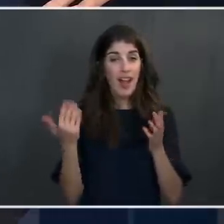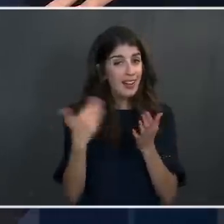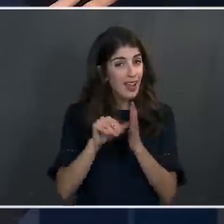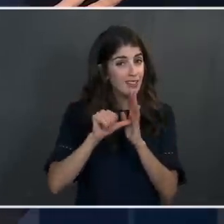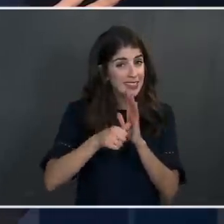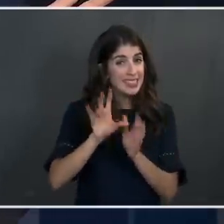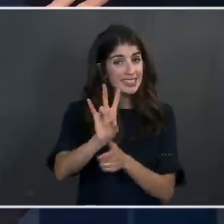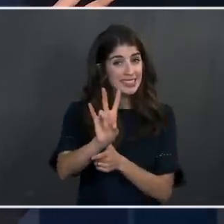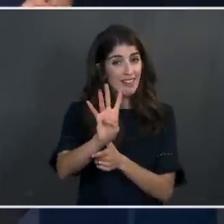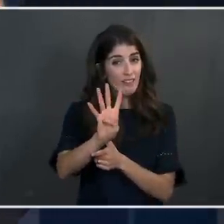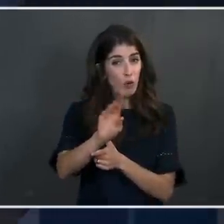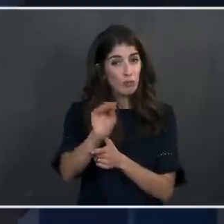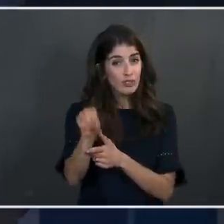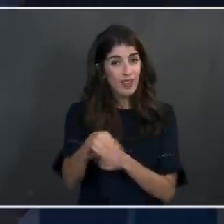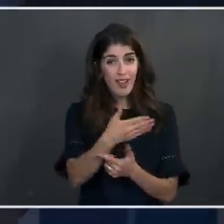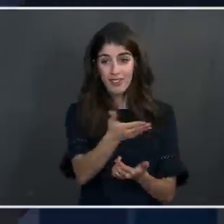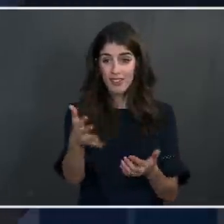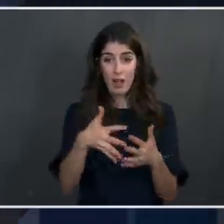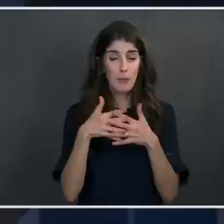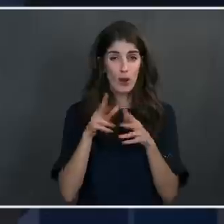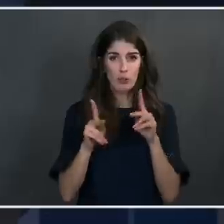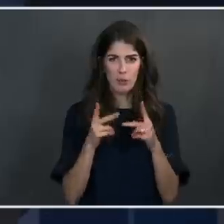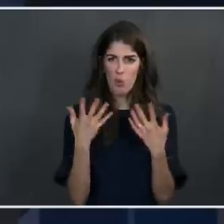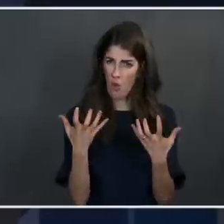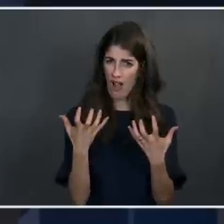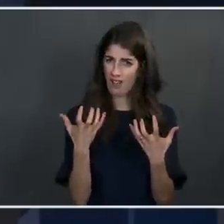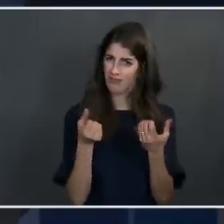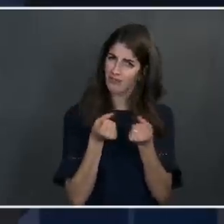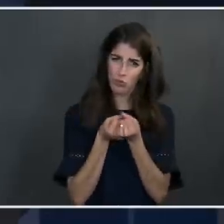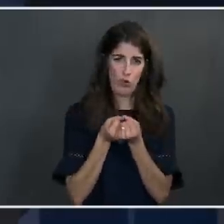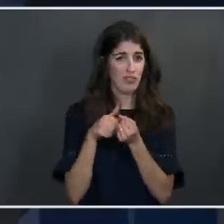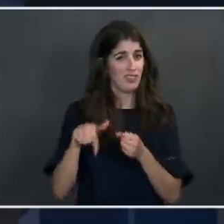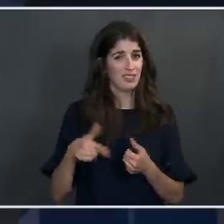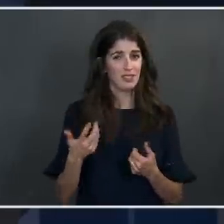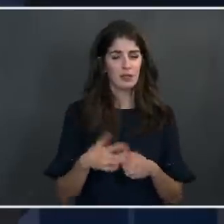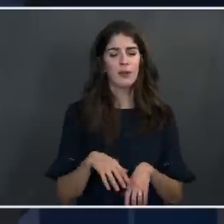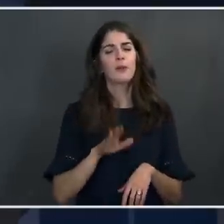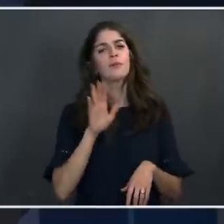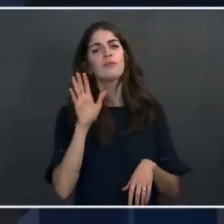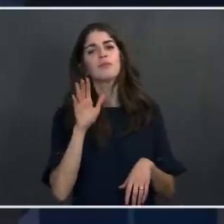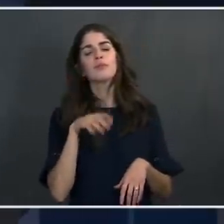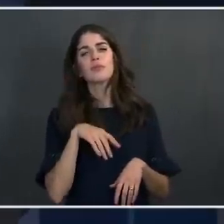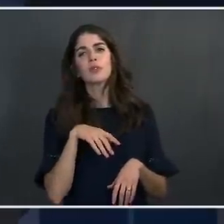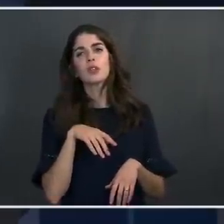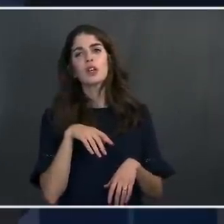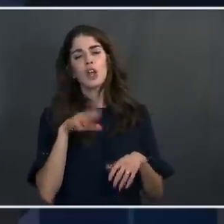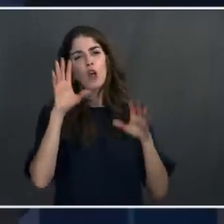is with him in that endeavor and their constituents. Go ahead, Steve. The Press: The president spoke with the NATO secretary general the other day.